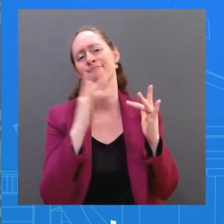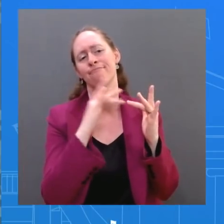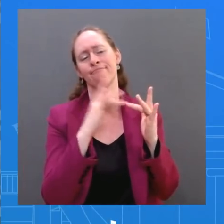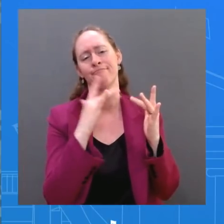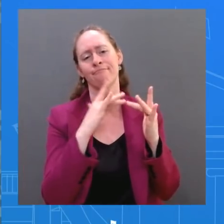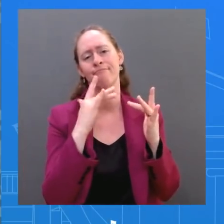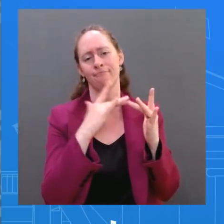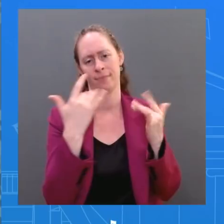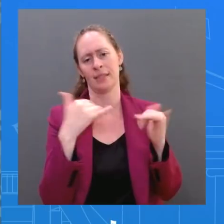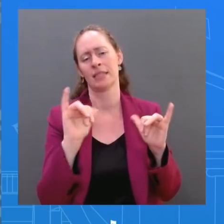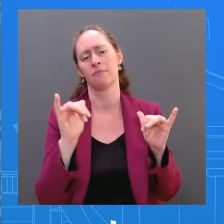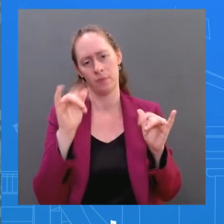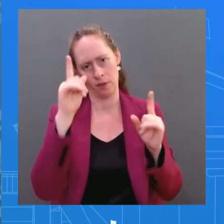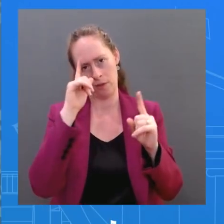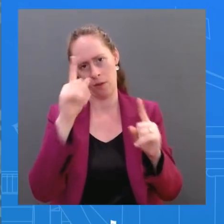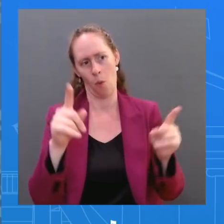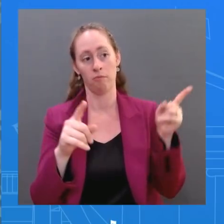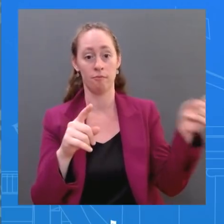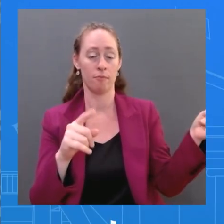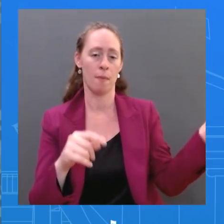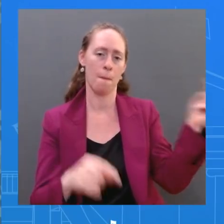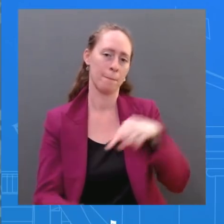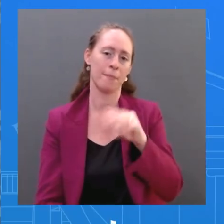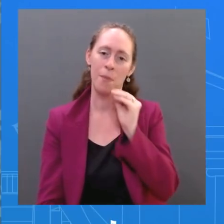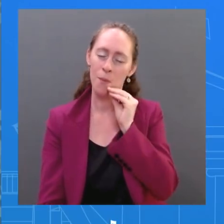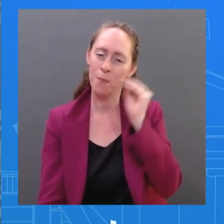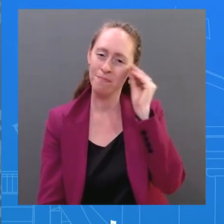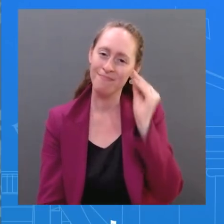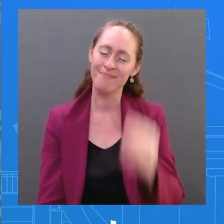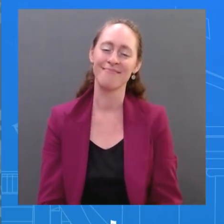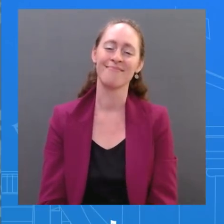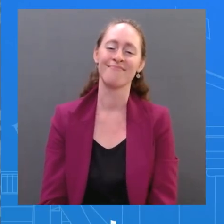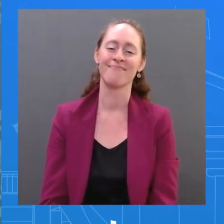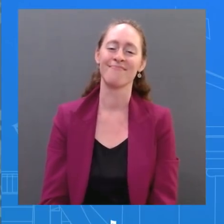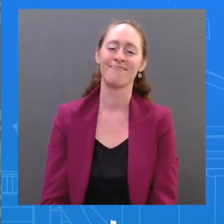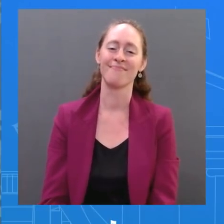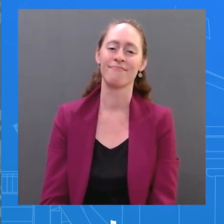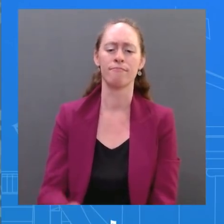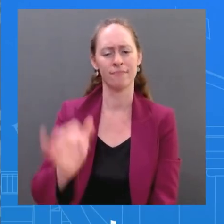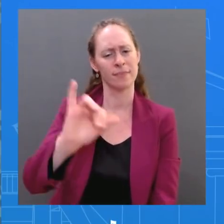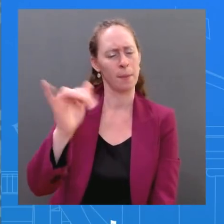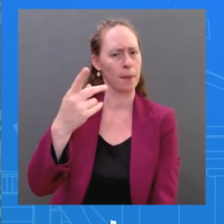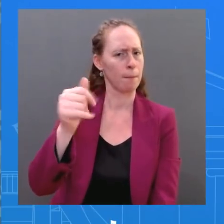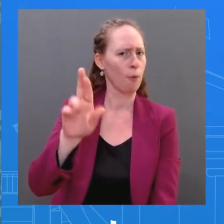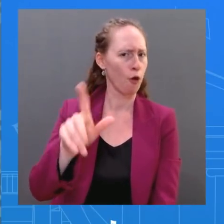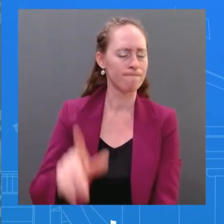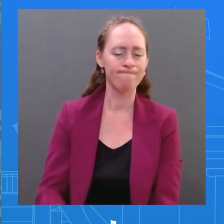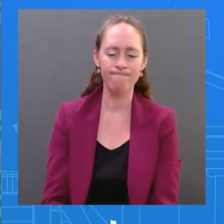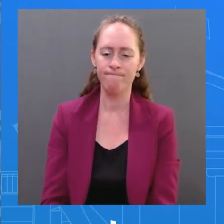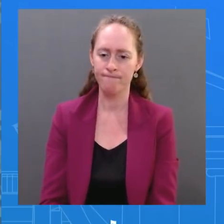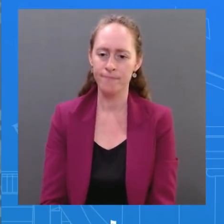and to also make sure that we bring Paul Whelan back home as well. Go ahead. The Press: Thanks, Karine. Can you share any more about what the President